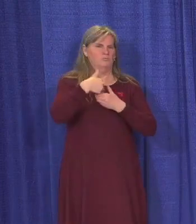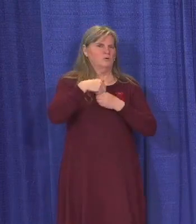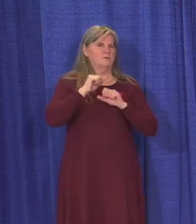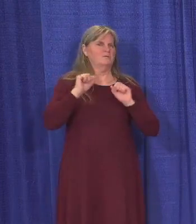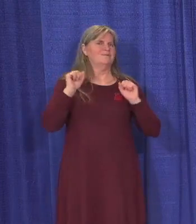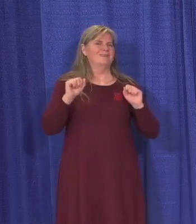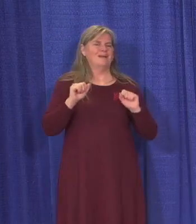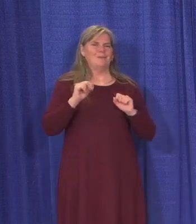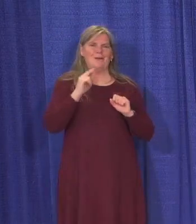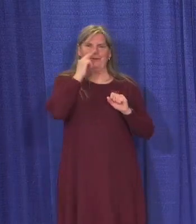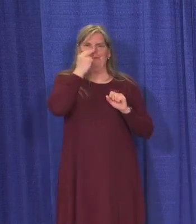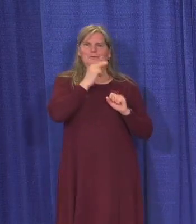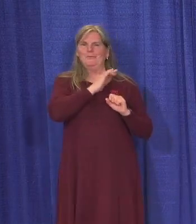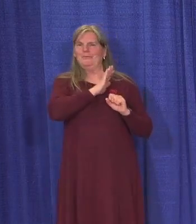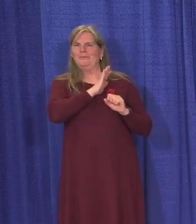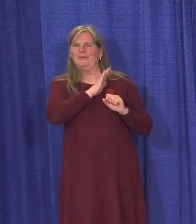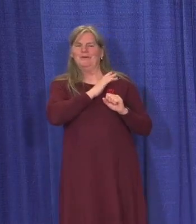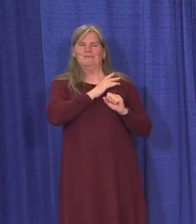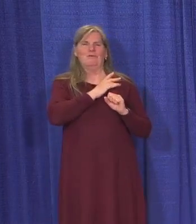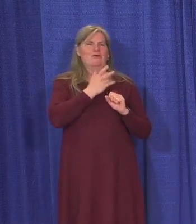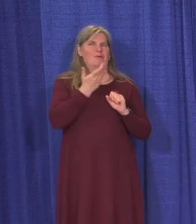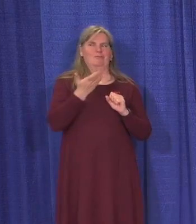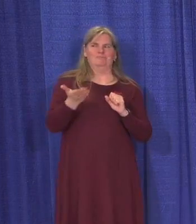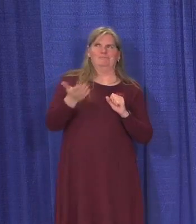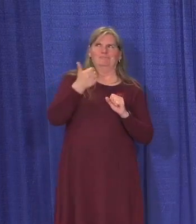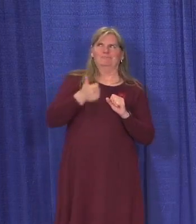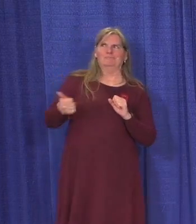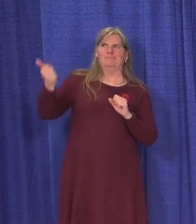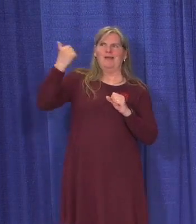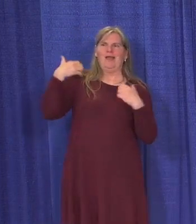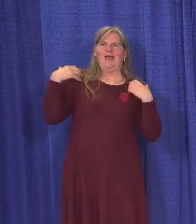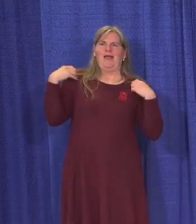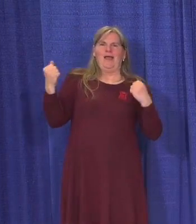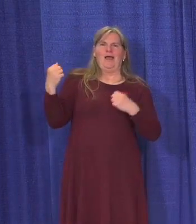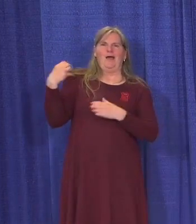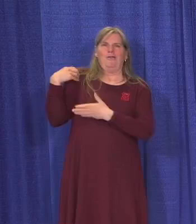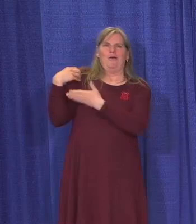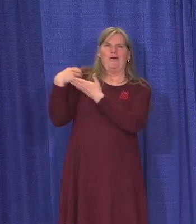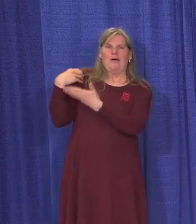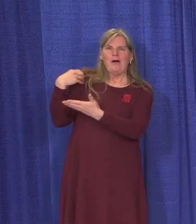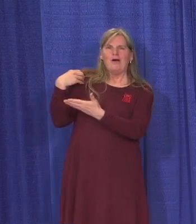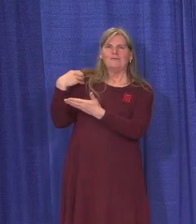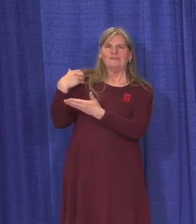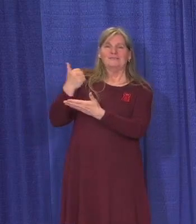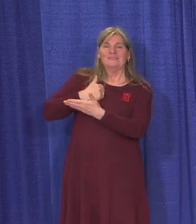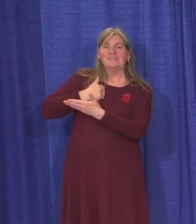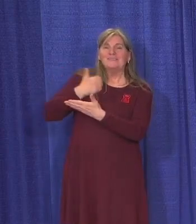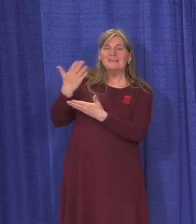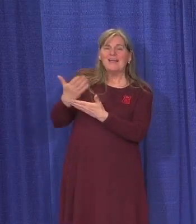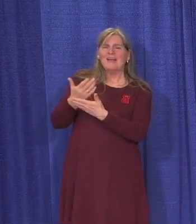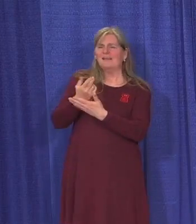for any social media posts or head over to the health and social services Facebook page to